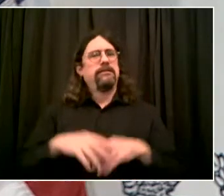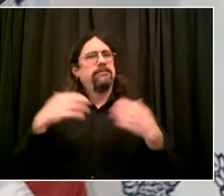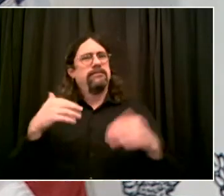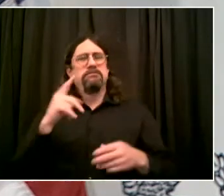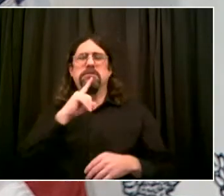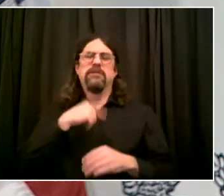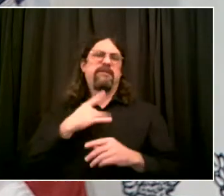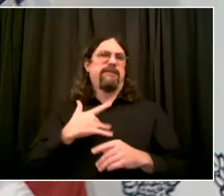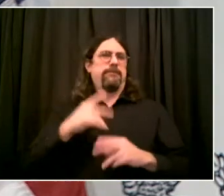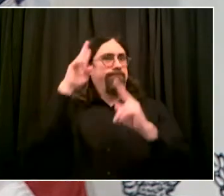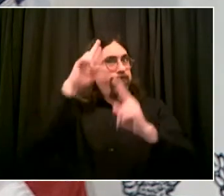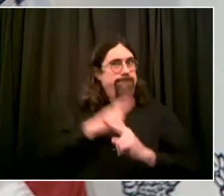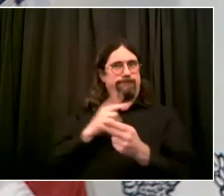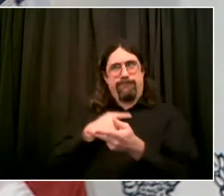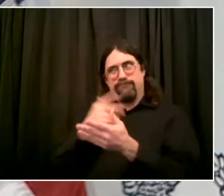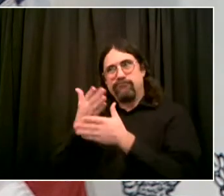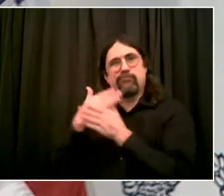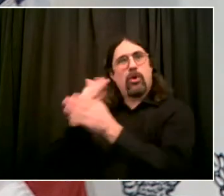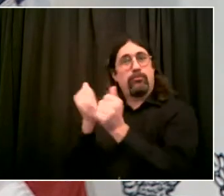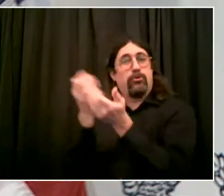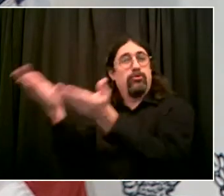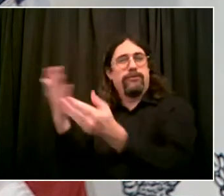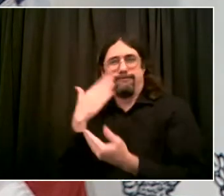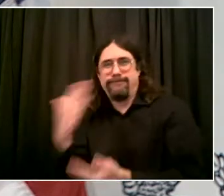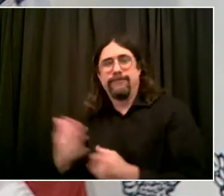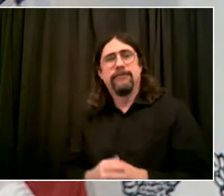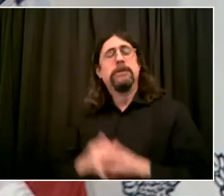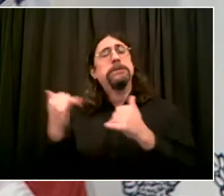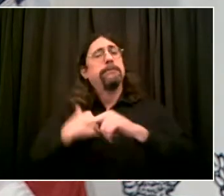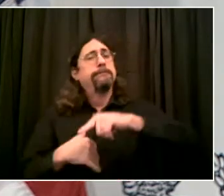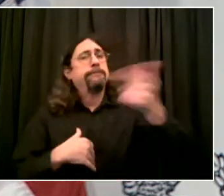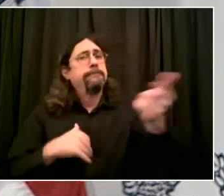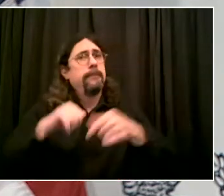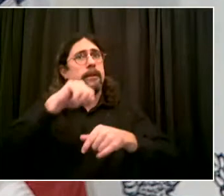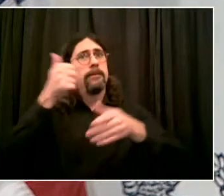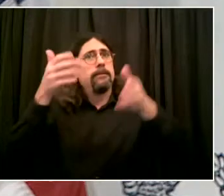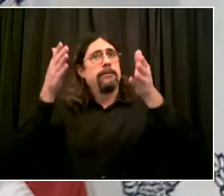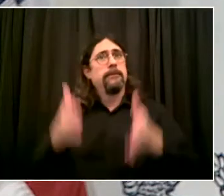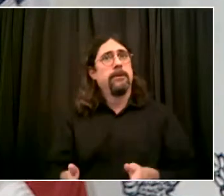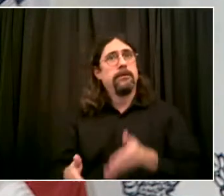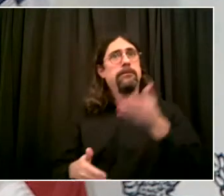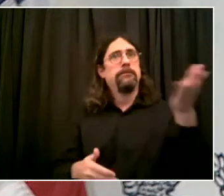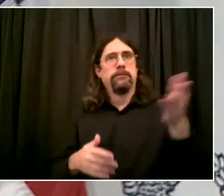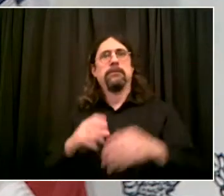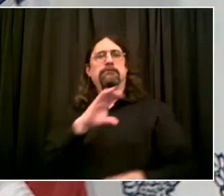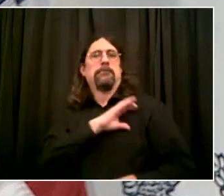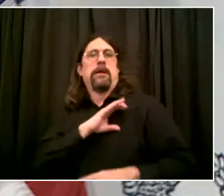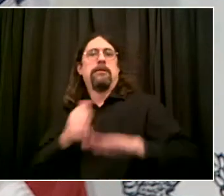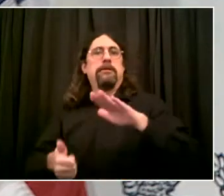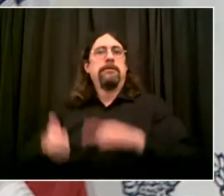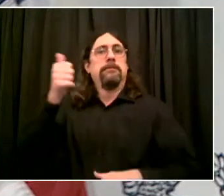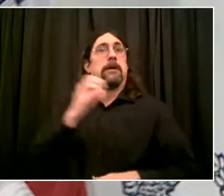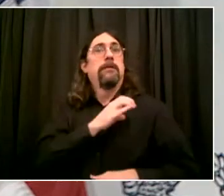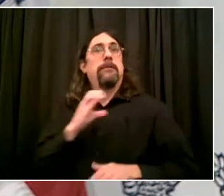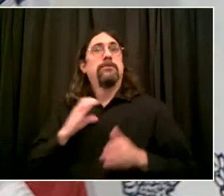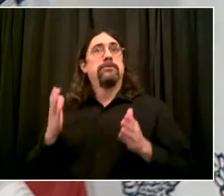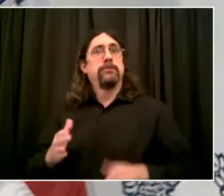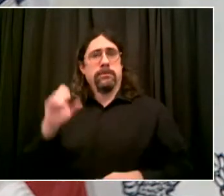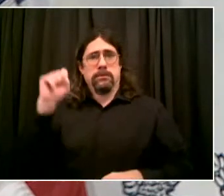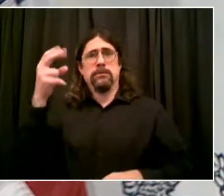IN POLICING AND SO MANY OTHERER AREAS, YOU HAVE BEEN AN INVALUABLE PARTNER, THANK YOU SO MUCH. I NOW WANT TTTO URN TO COMMISSIONER